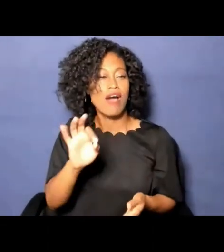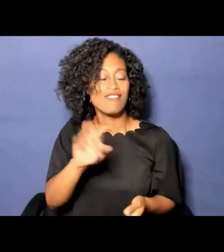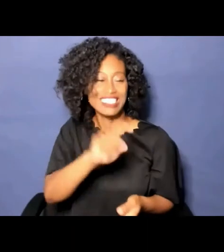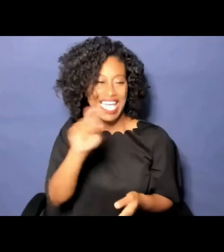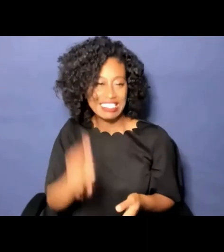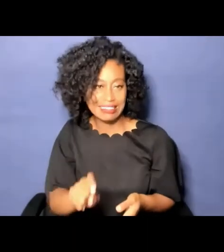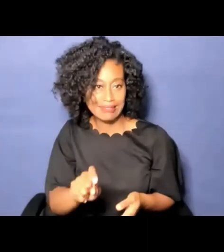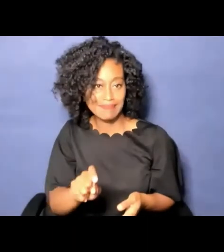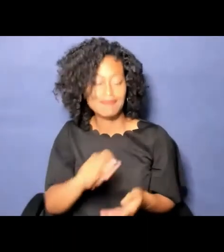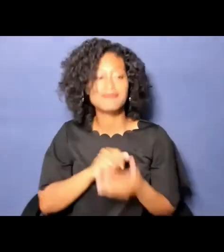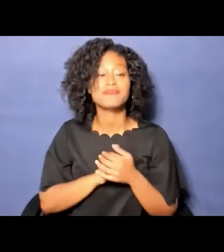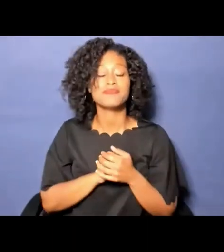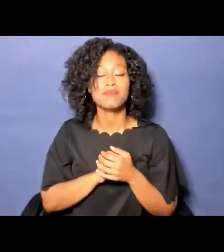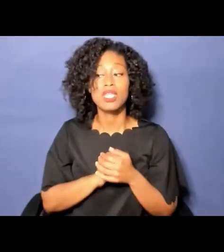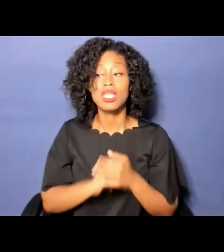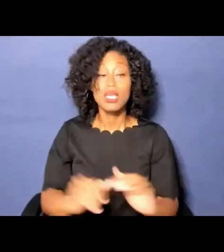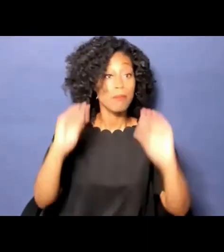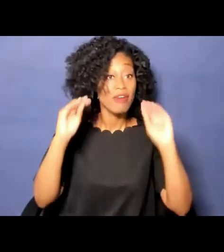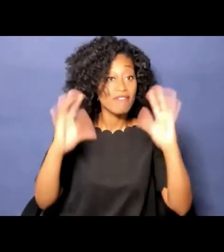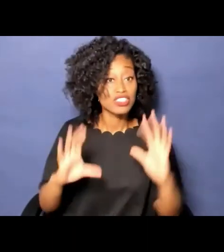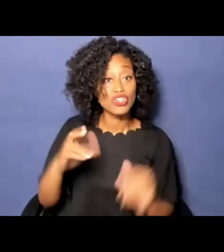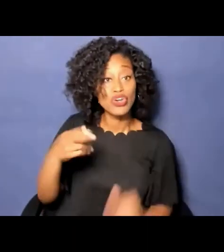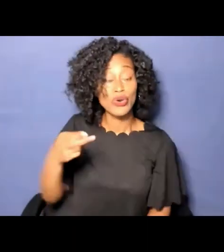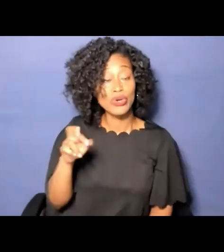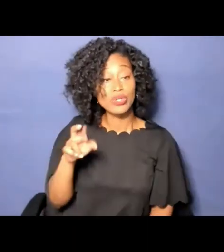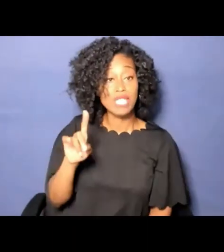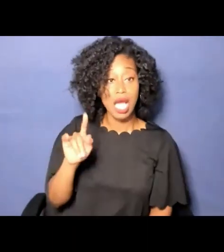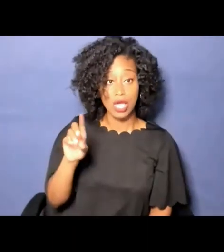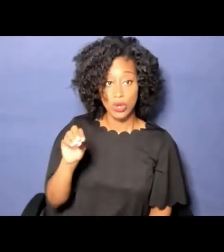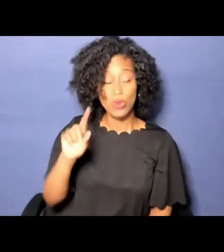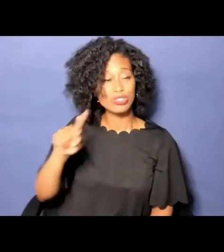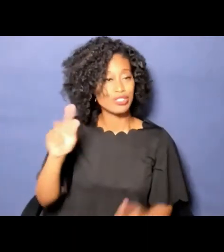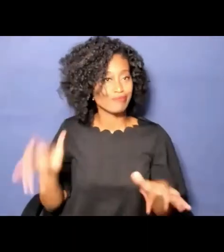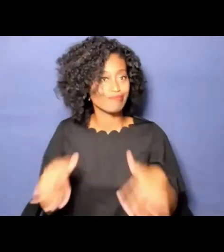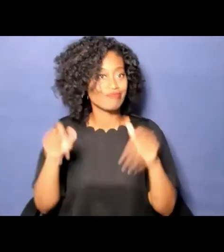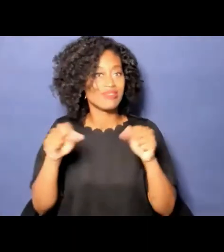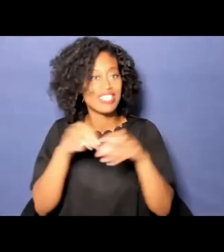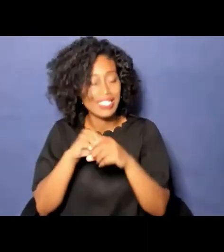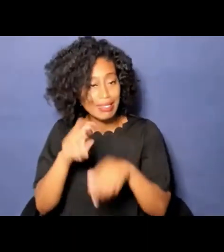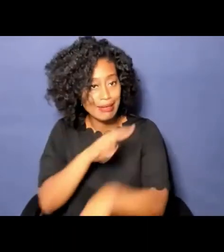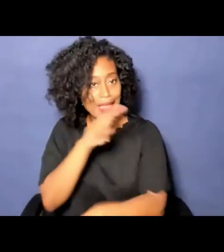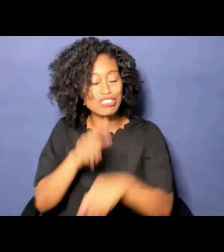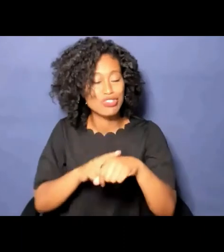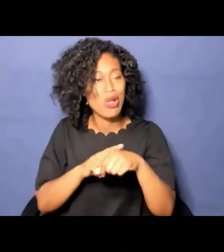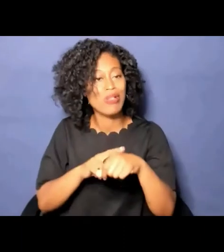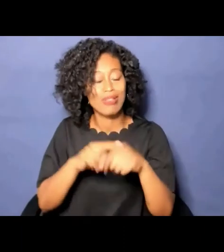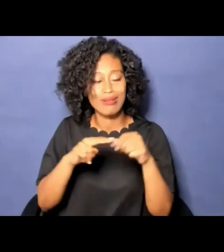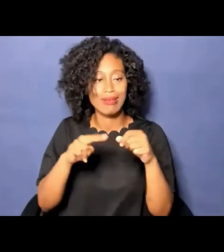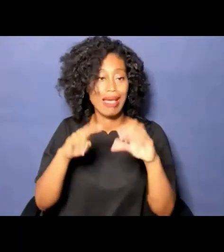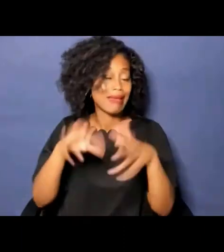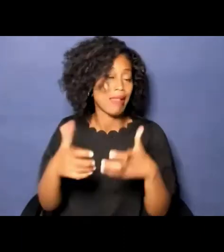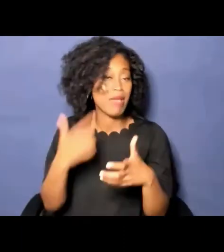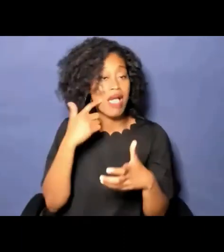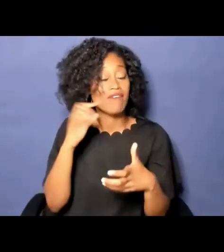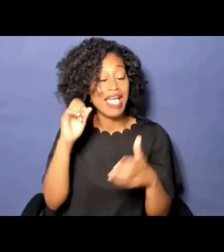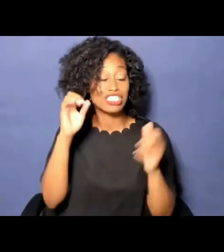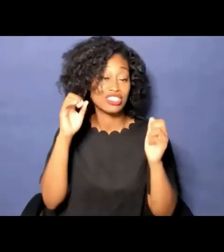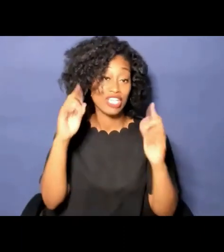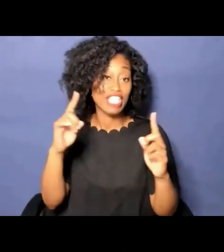Professor Hurtado was rightly inducted into the National Academy of education 2019 and she is